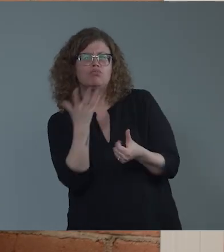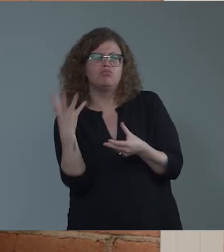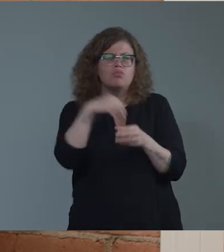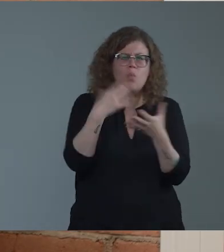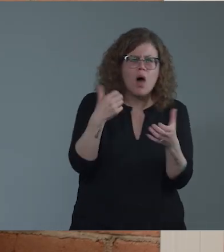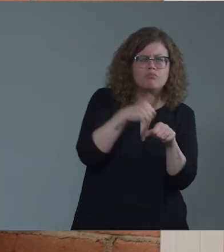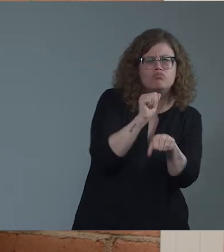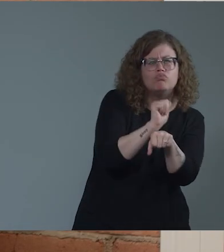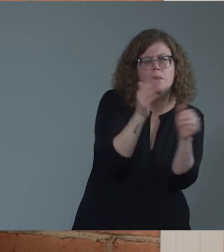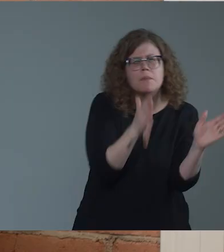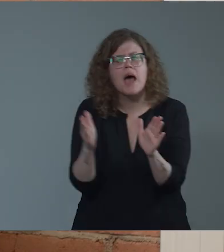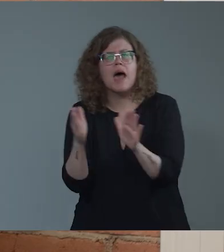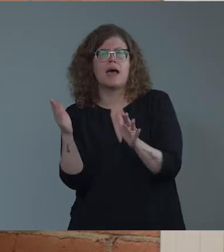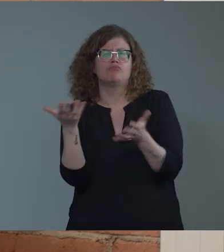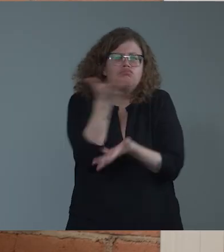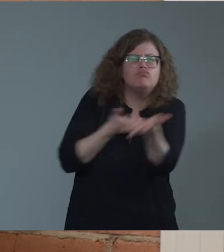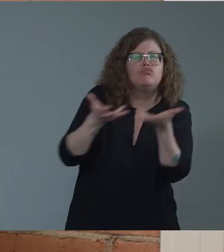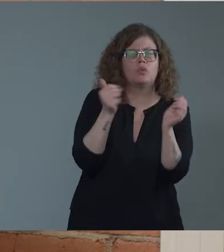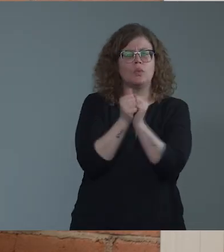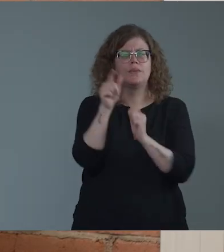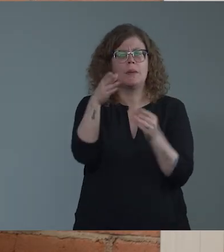who may want to plan and initiate their own public art project.